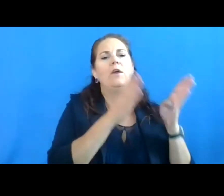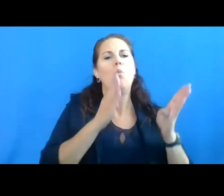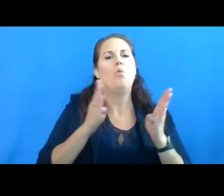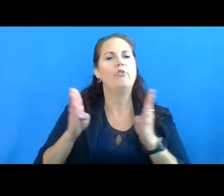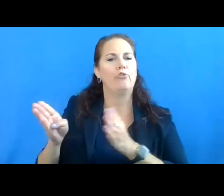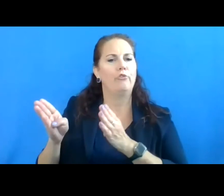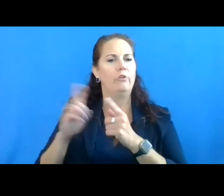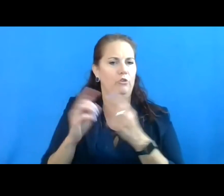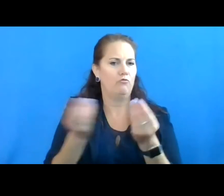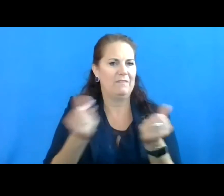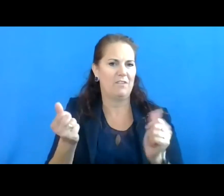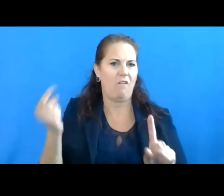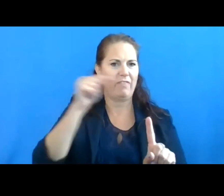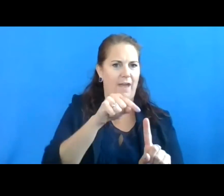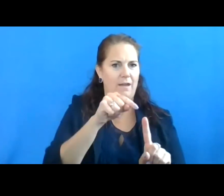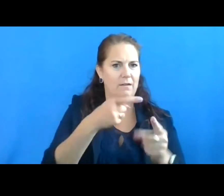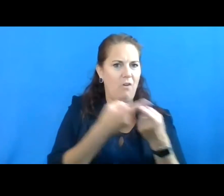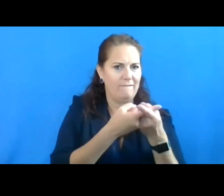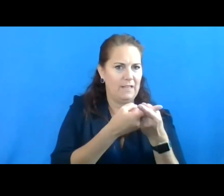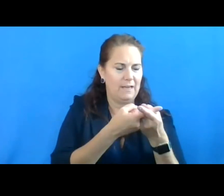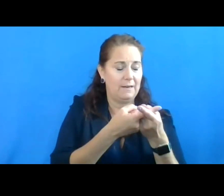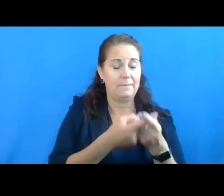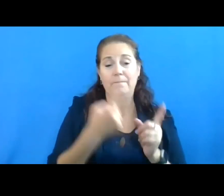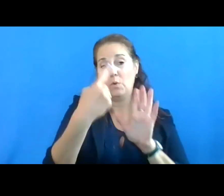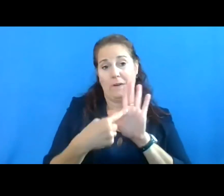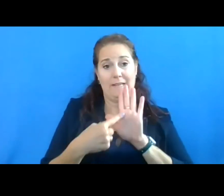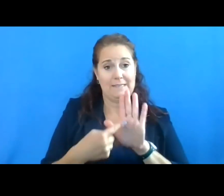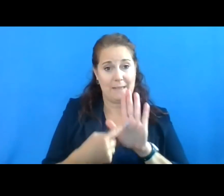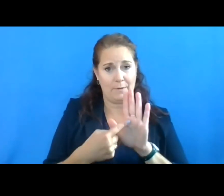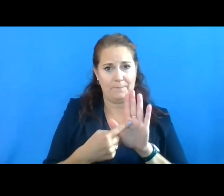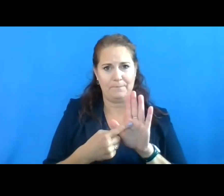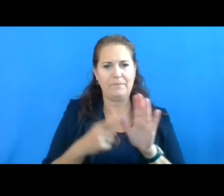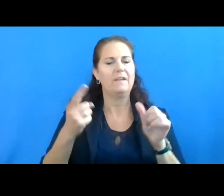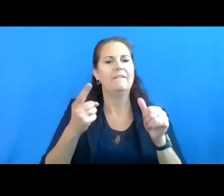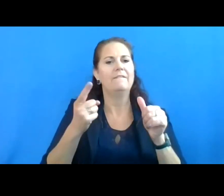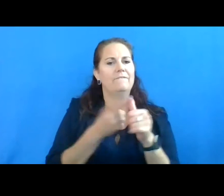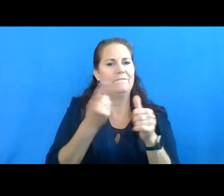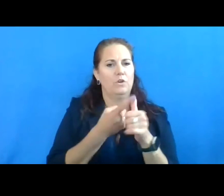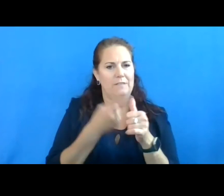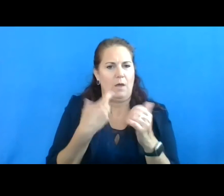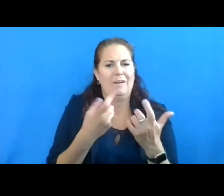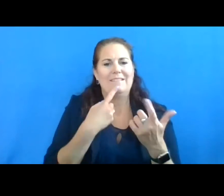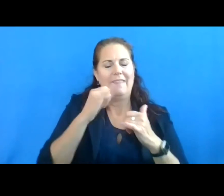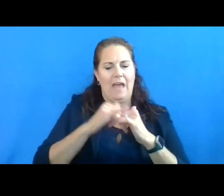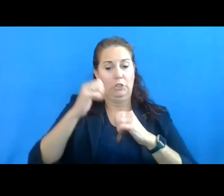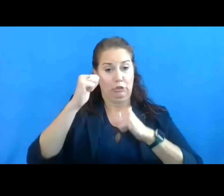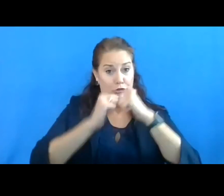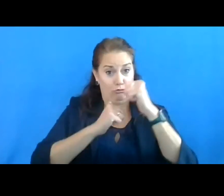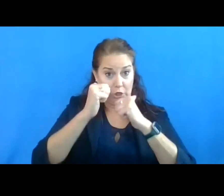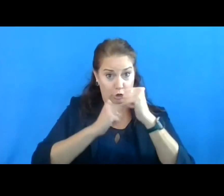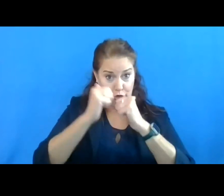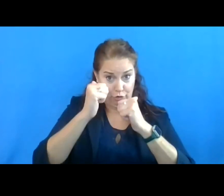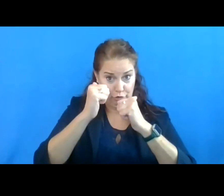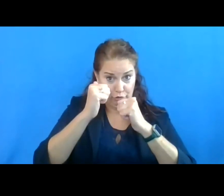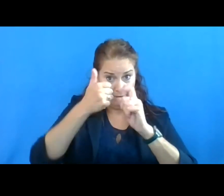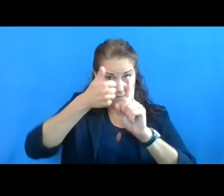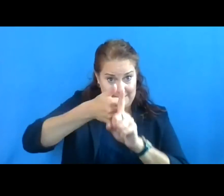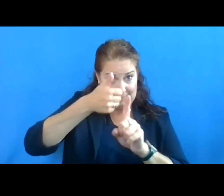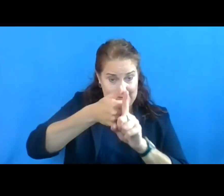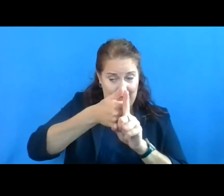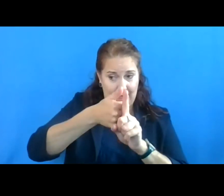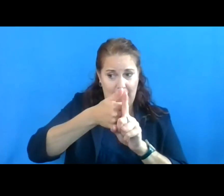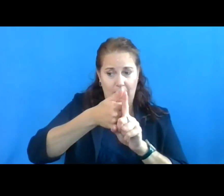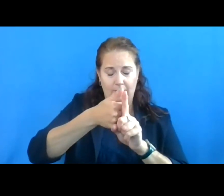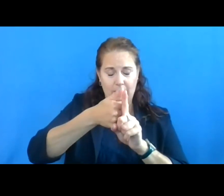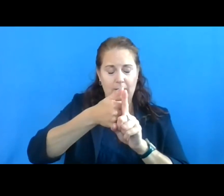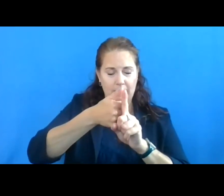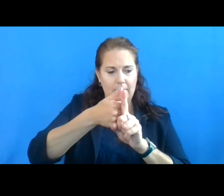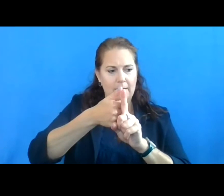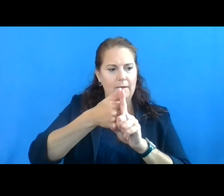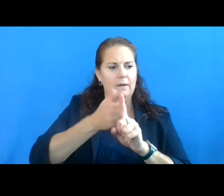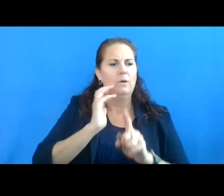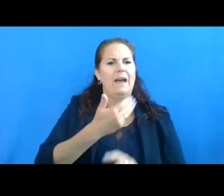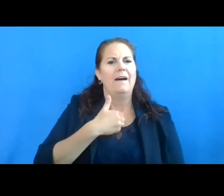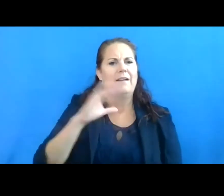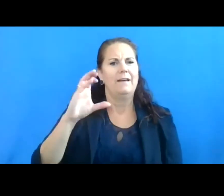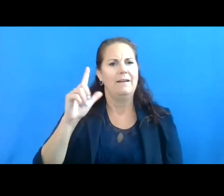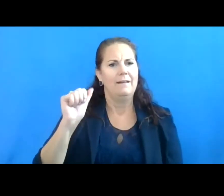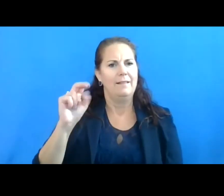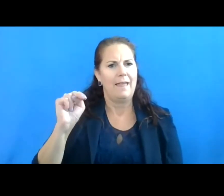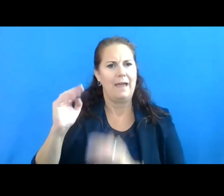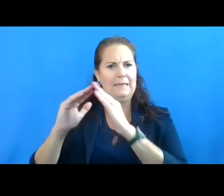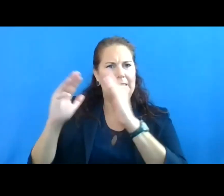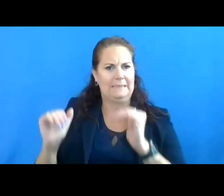An example is - well, first I should say that the structure, we have a clan system and it's